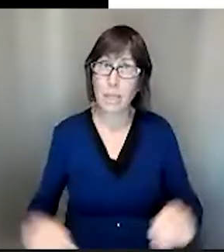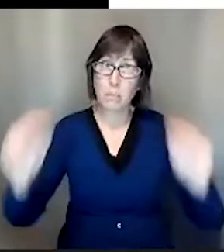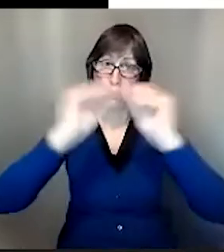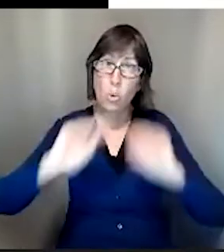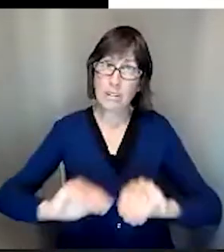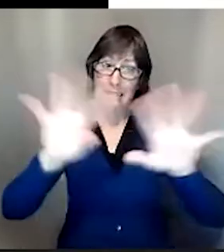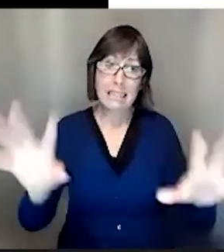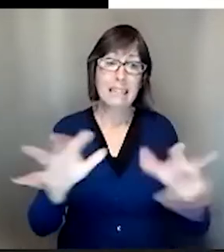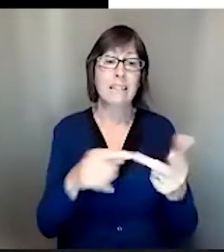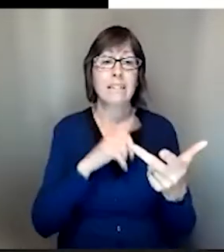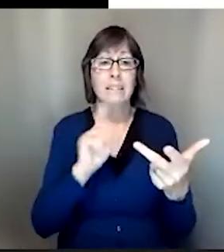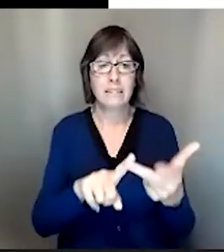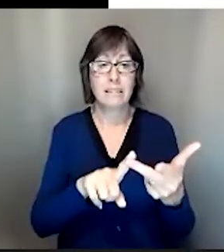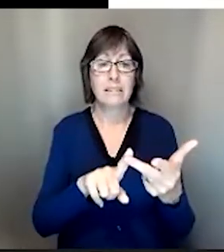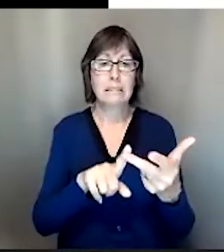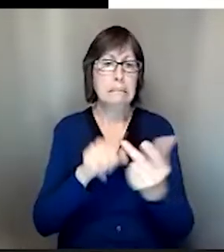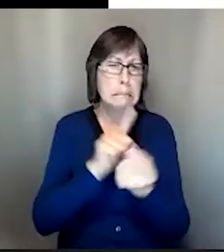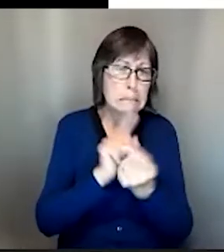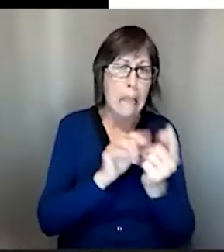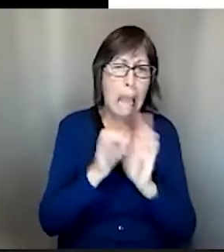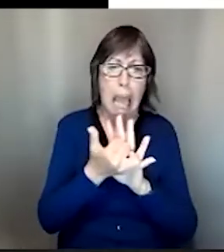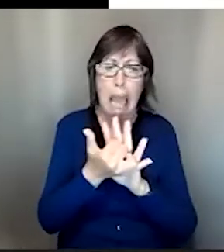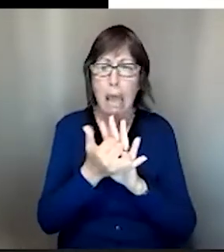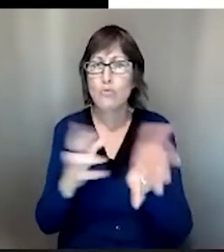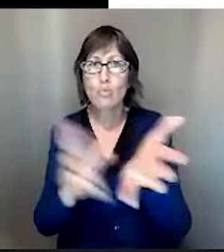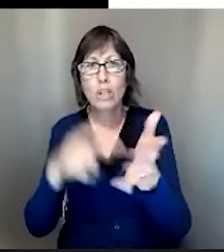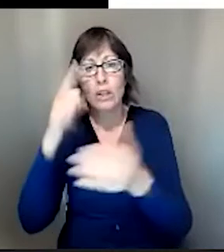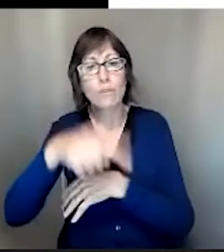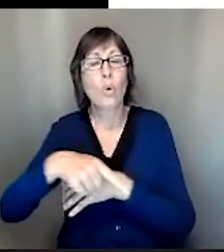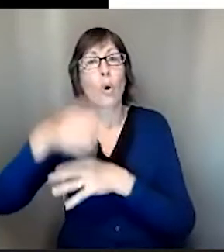a tutorial on registering for smart simple and applying for this call. Finally, we will